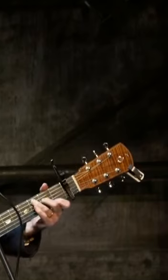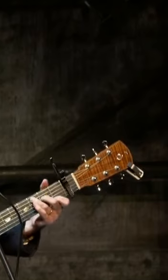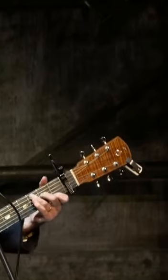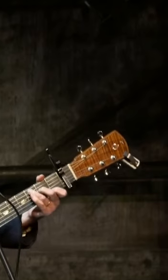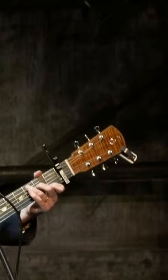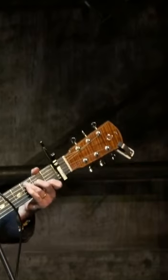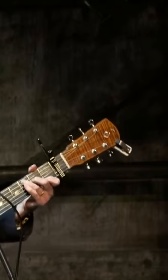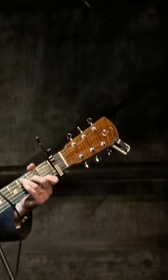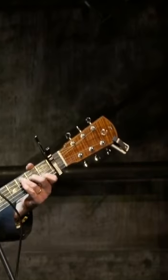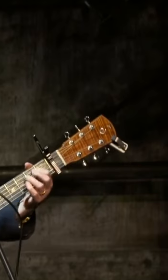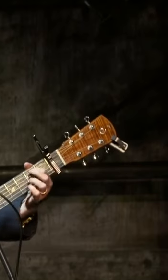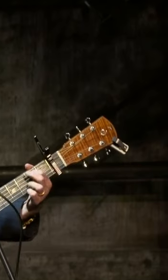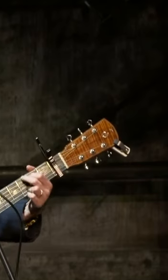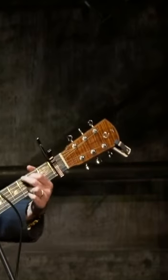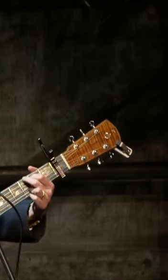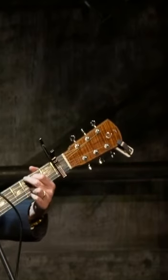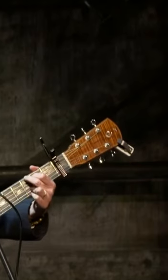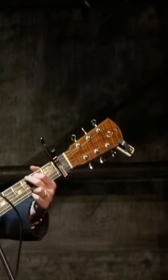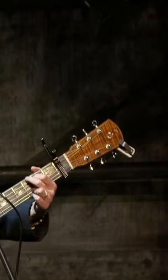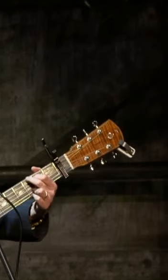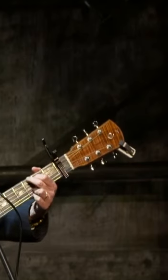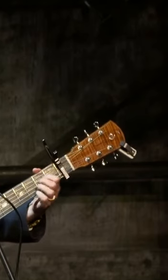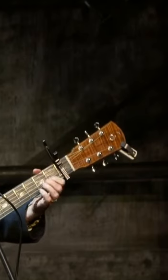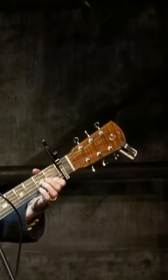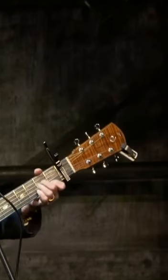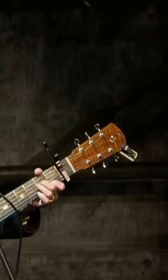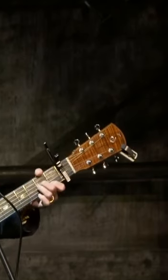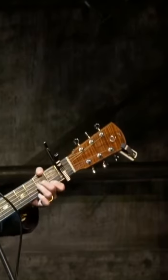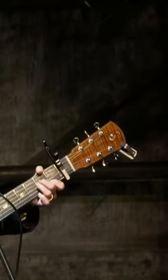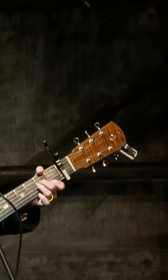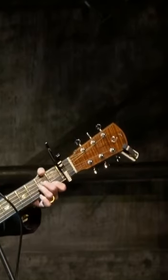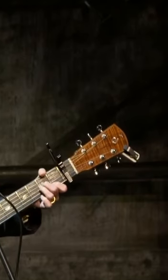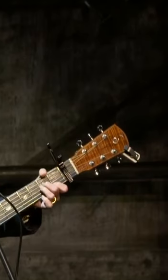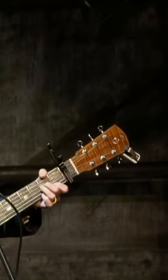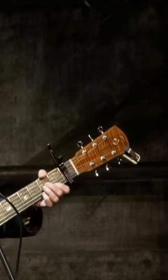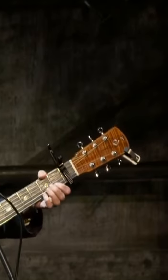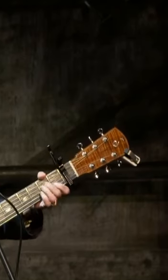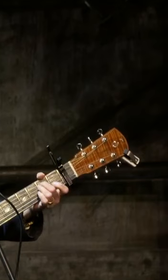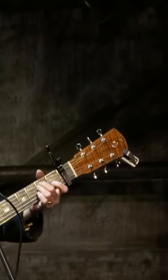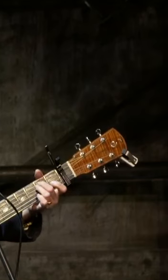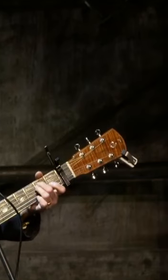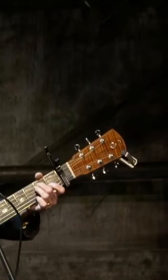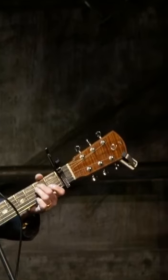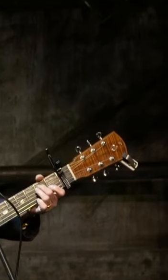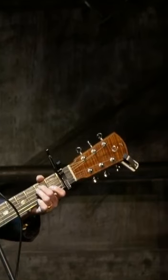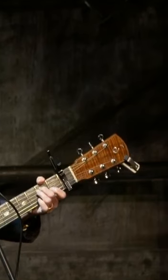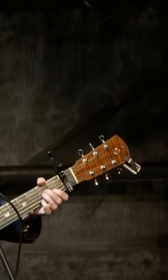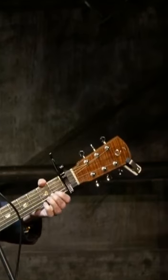# Forgiveness like the sharpest knife # Oh, God, inscribe me in the Book Of Life